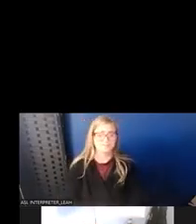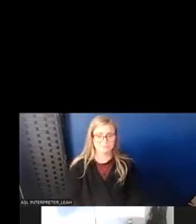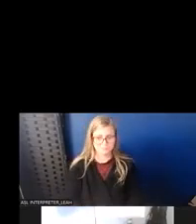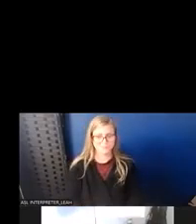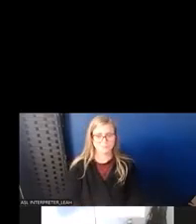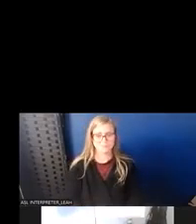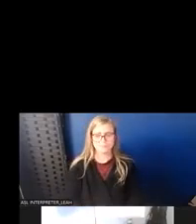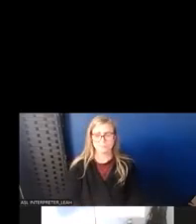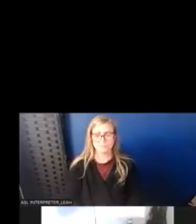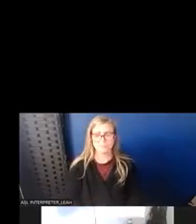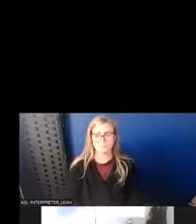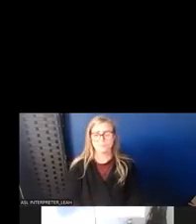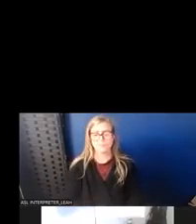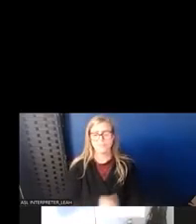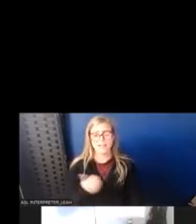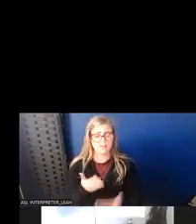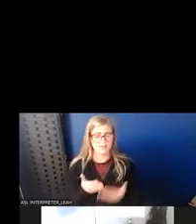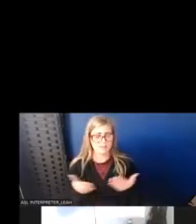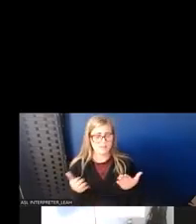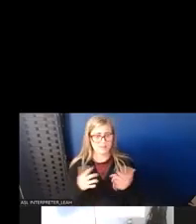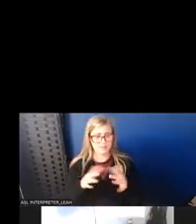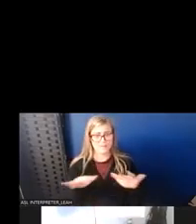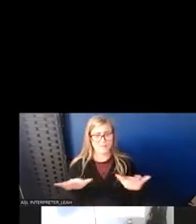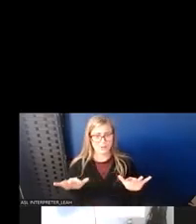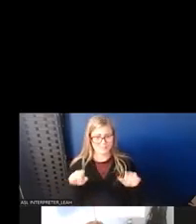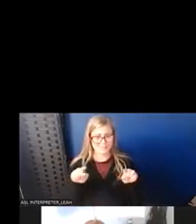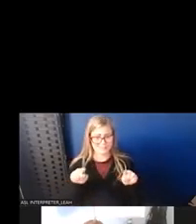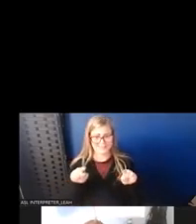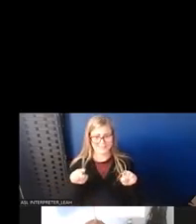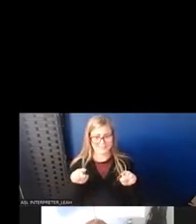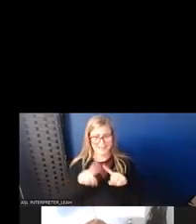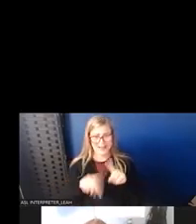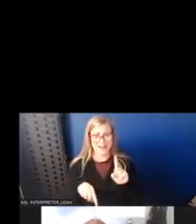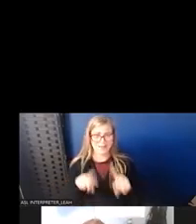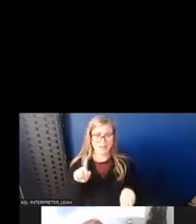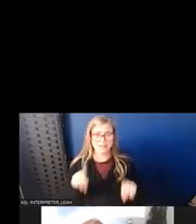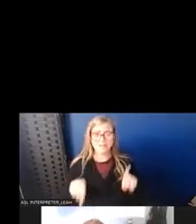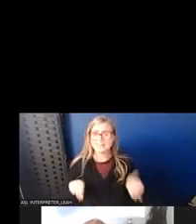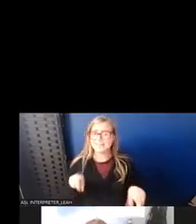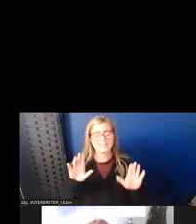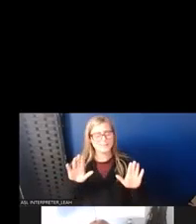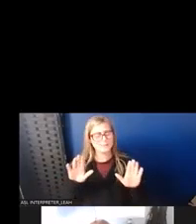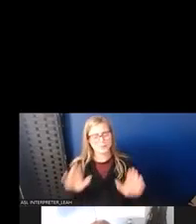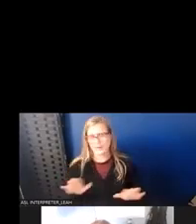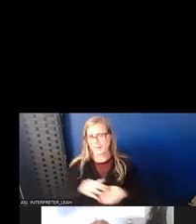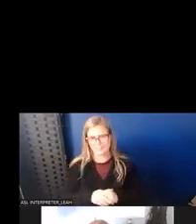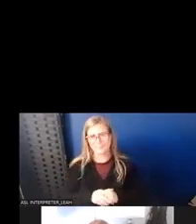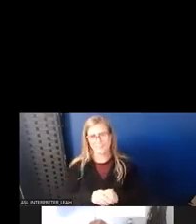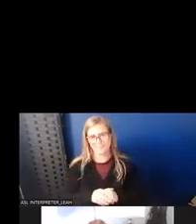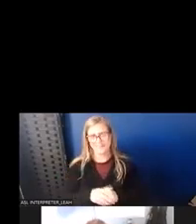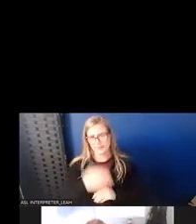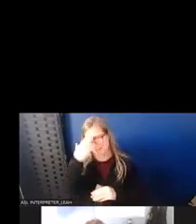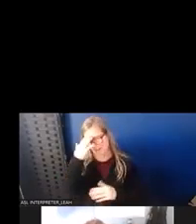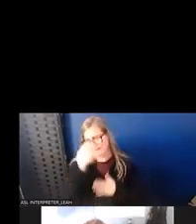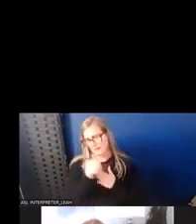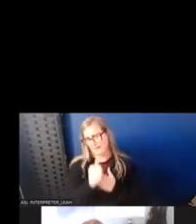The other thing with diversity is it is great to have diversity and we know that this can lead to so much more impactful